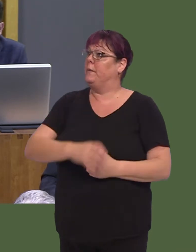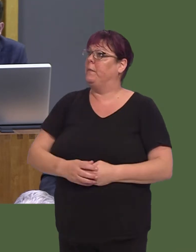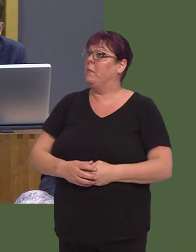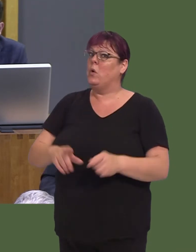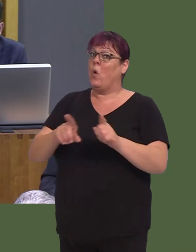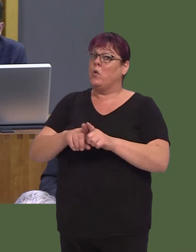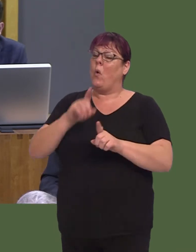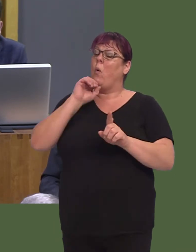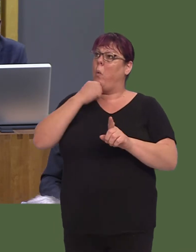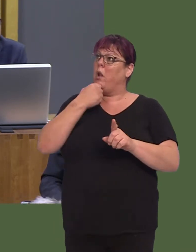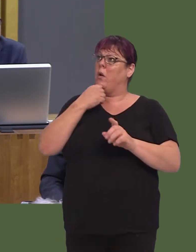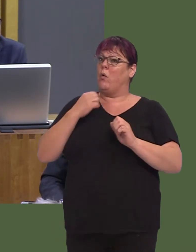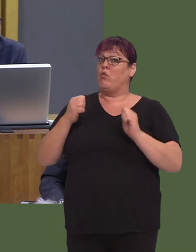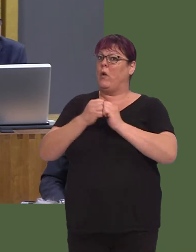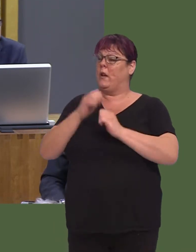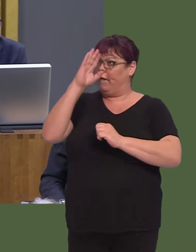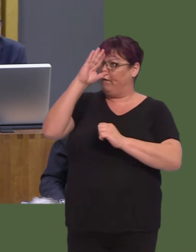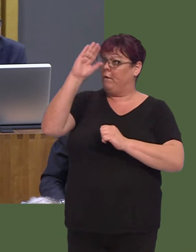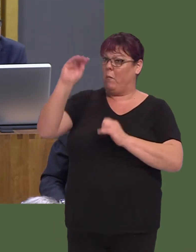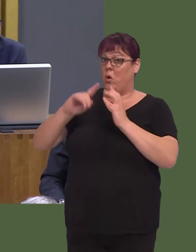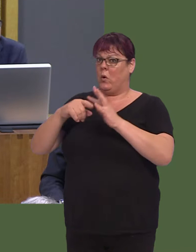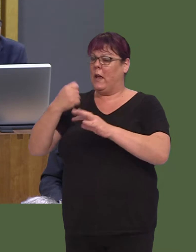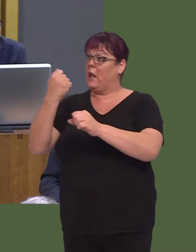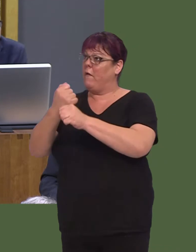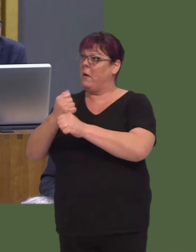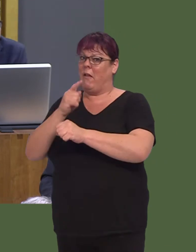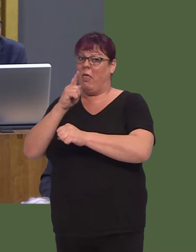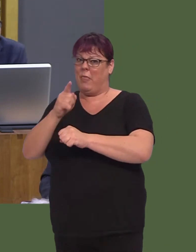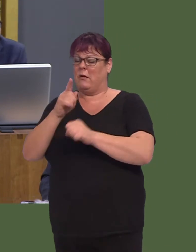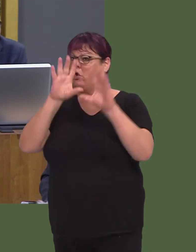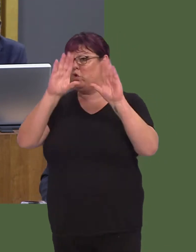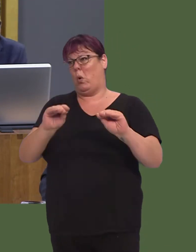But will you also join me in calling the UK Government to recognise that it's time to